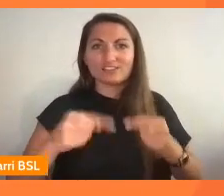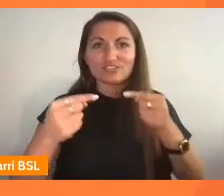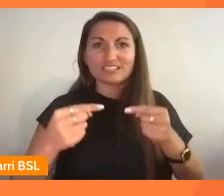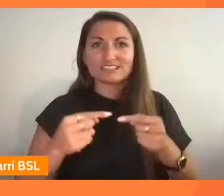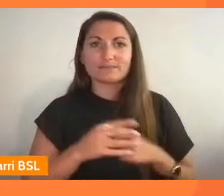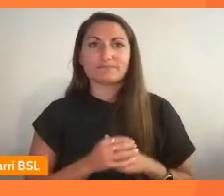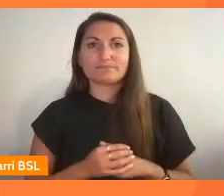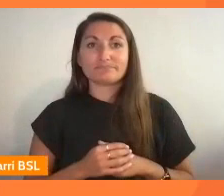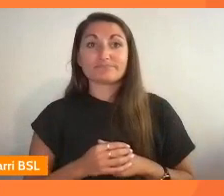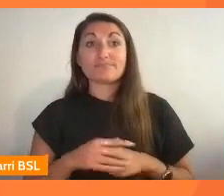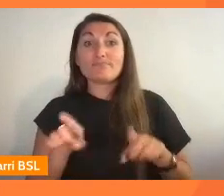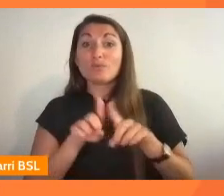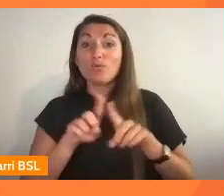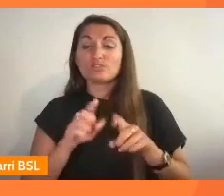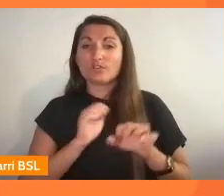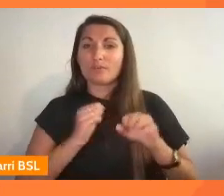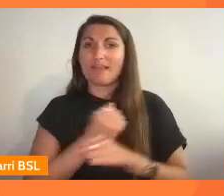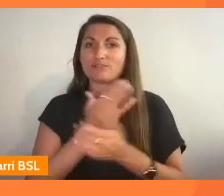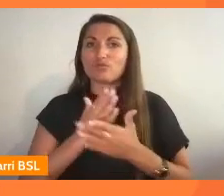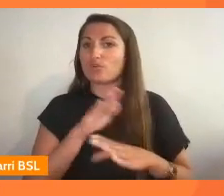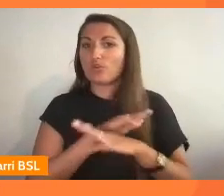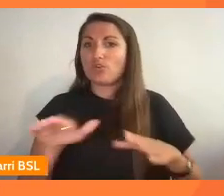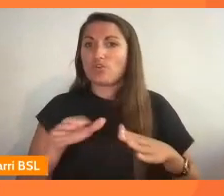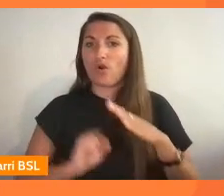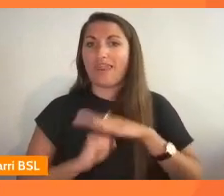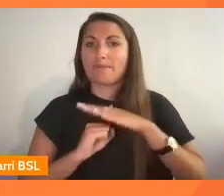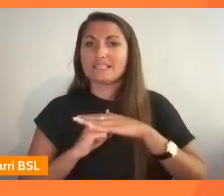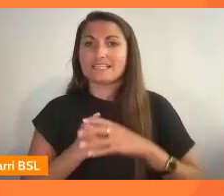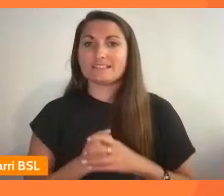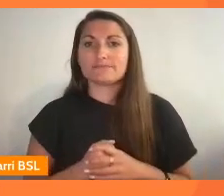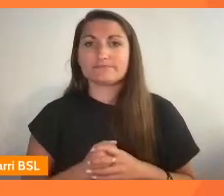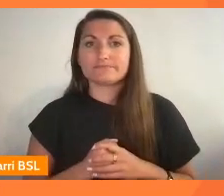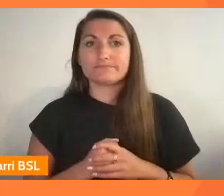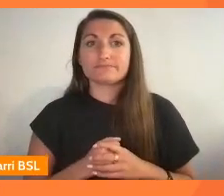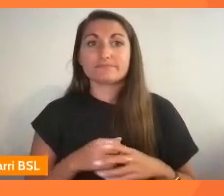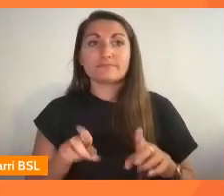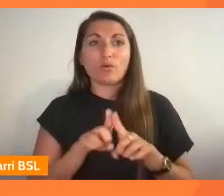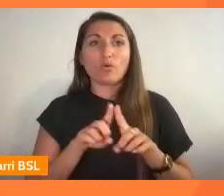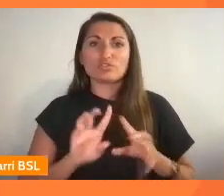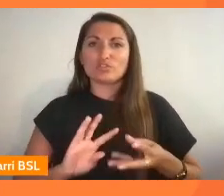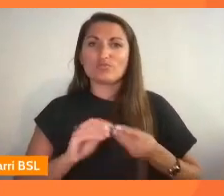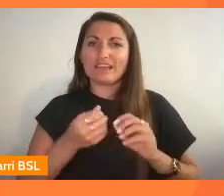and also not allow that to limit you in terms of the creative impetus for the work.